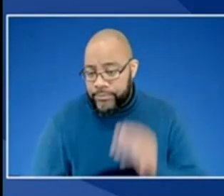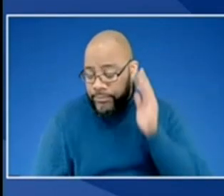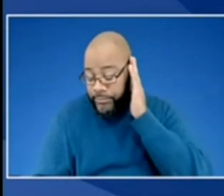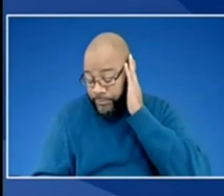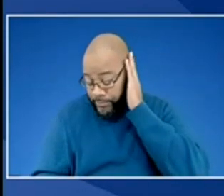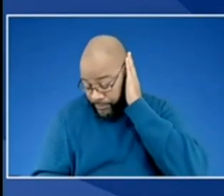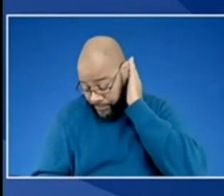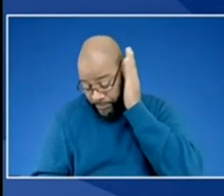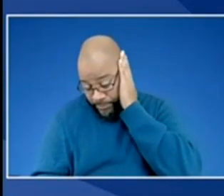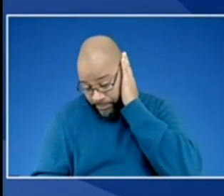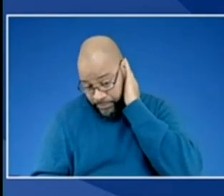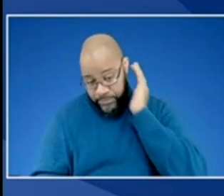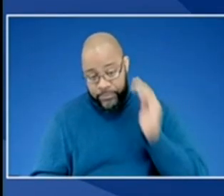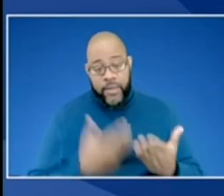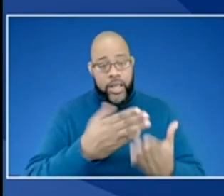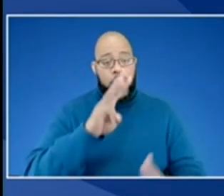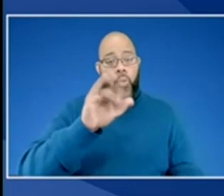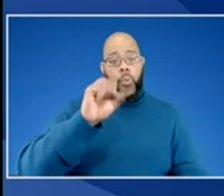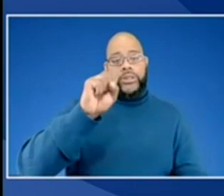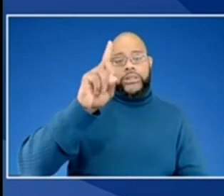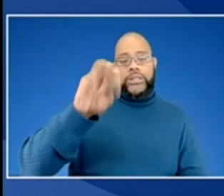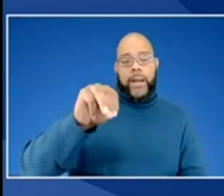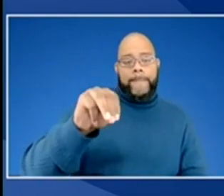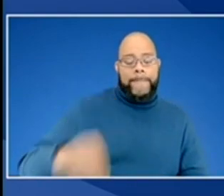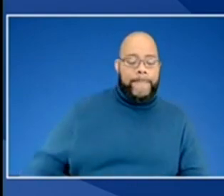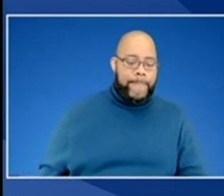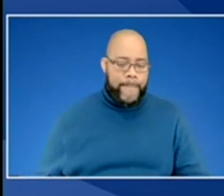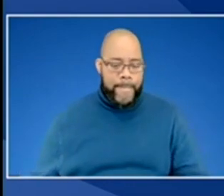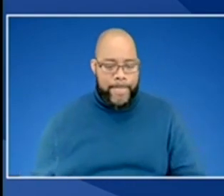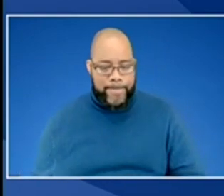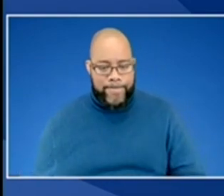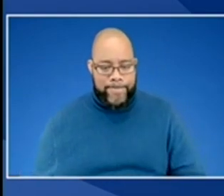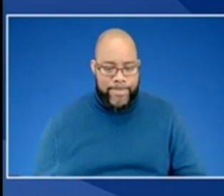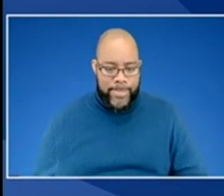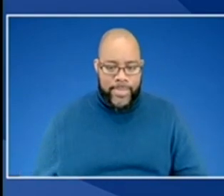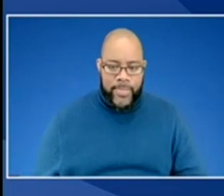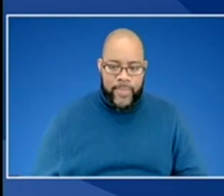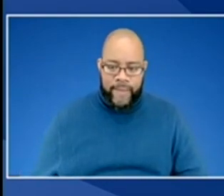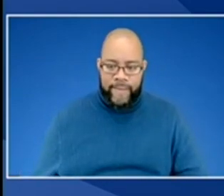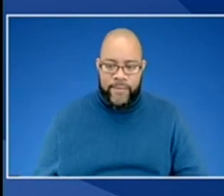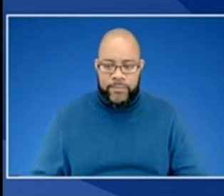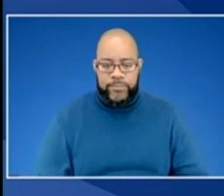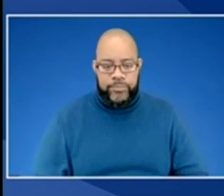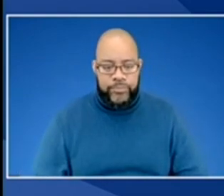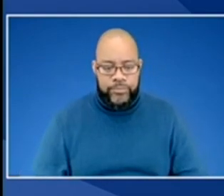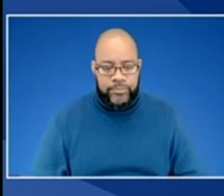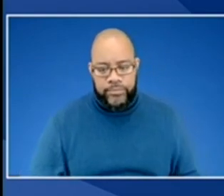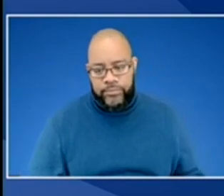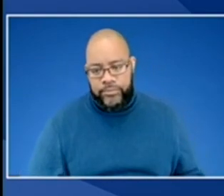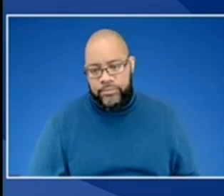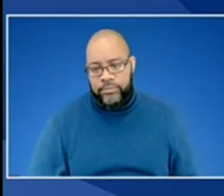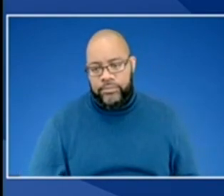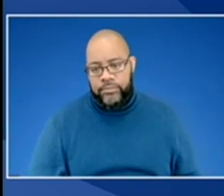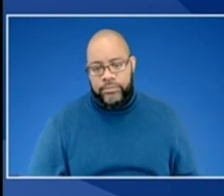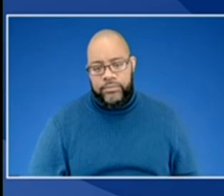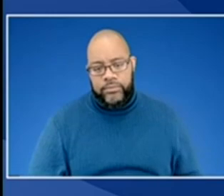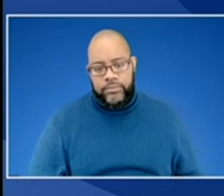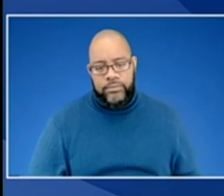Thank you, Wisdom. Alright, we're at that